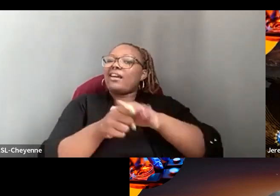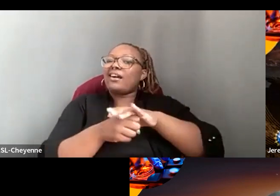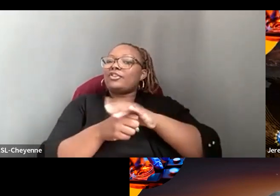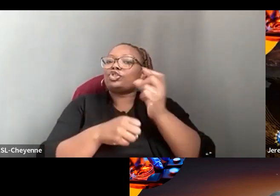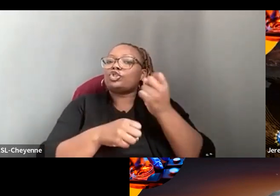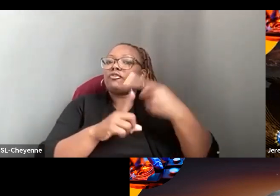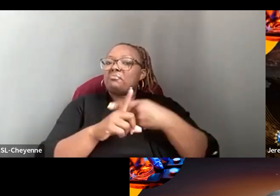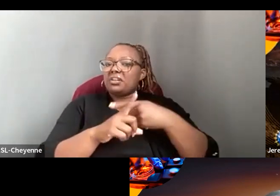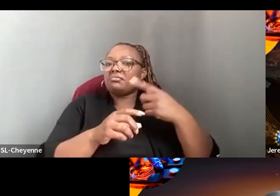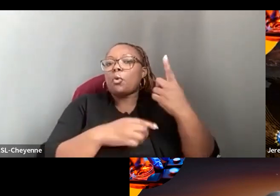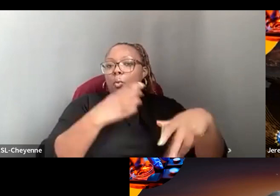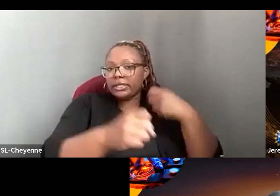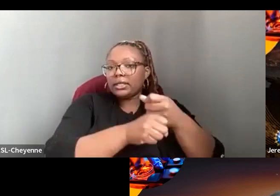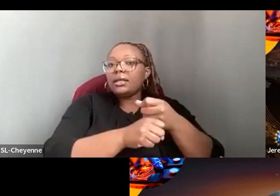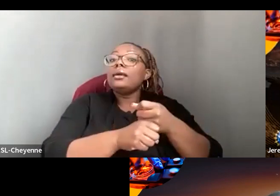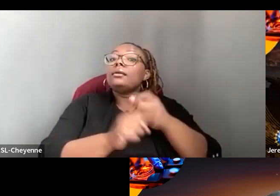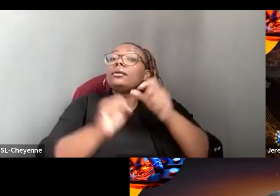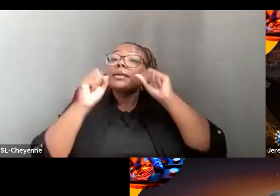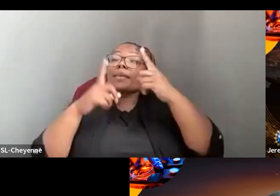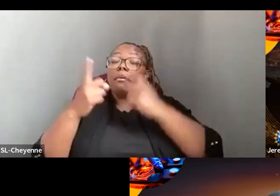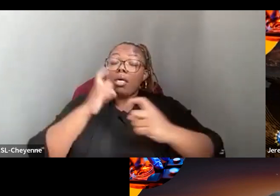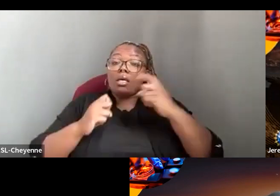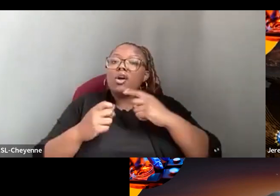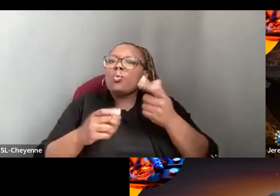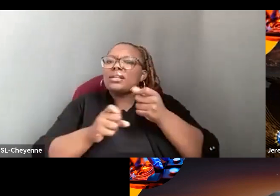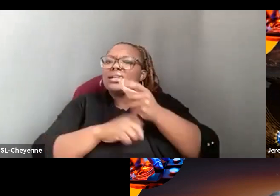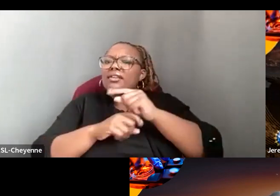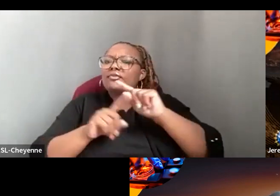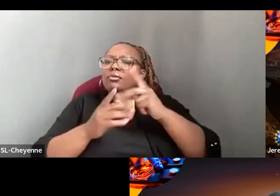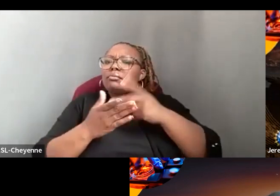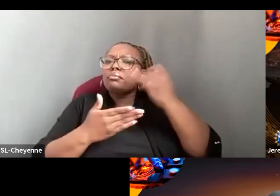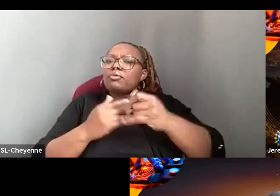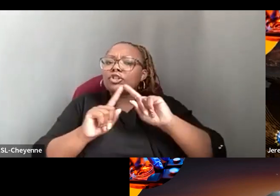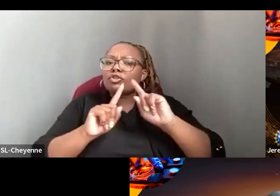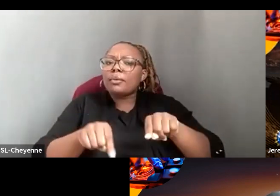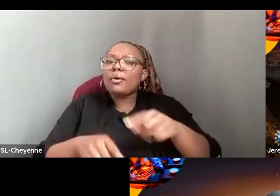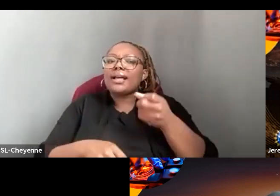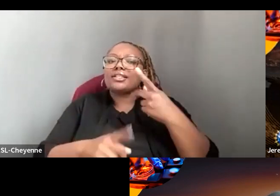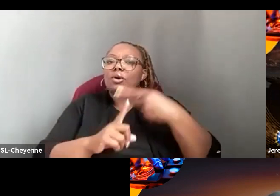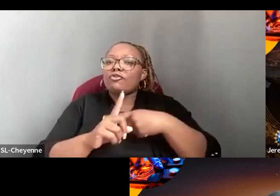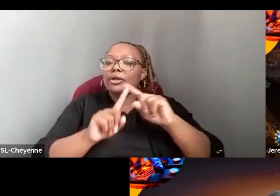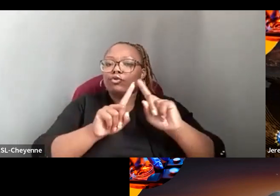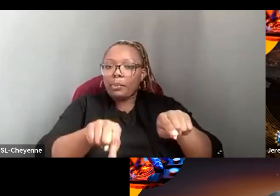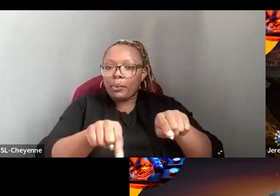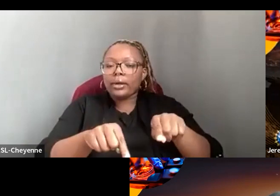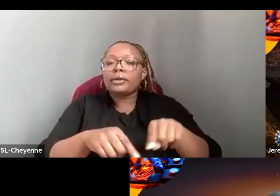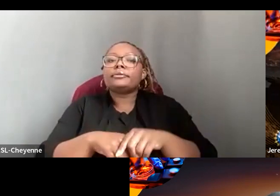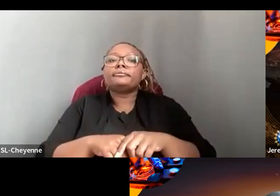You would be surprised how many questions we get, "Well, what's an annual project report?" It's a 12-month report.